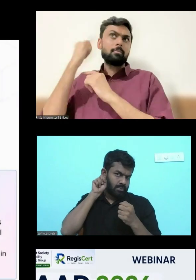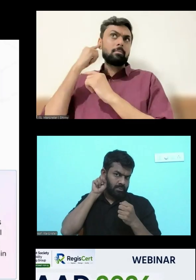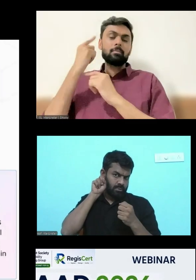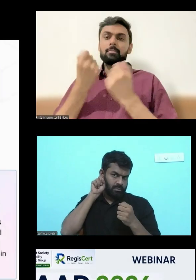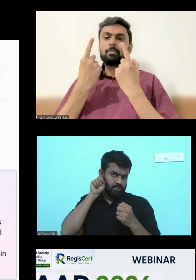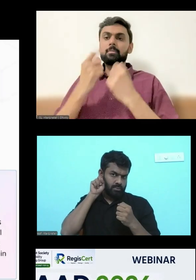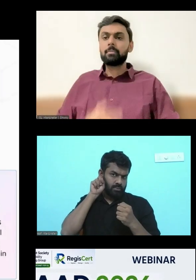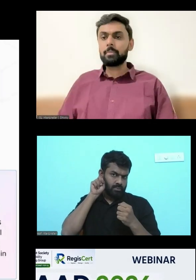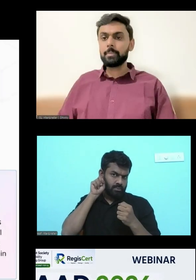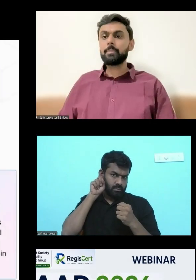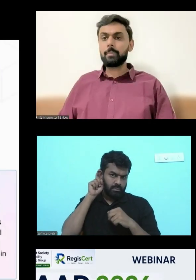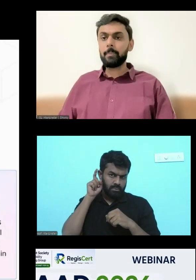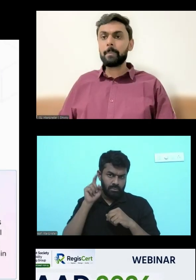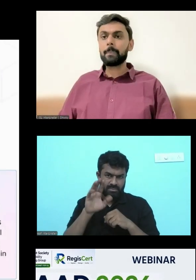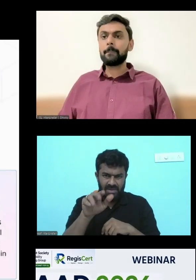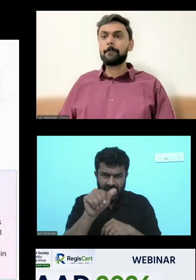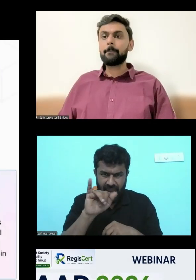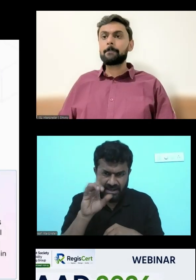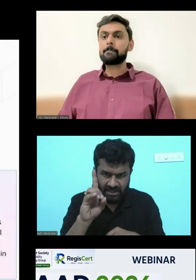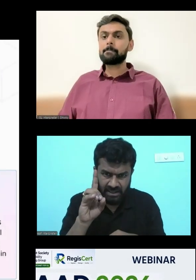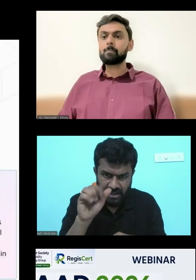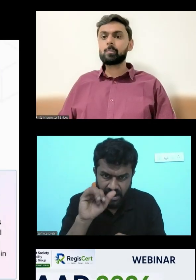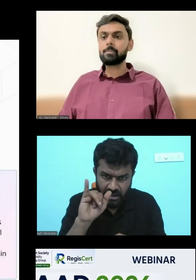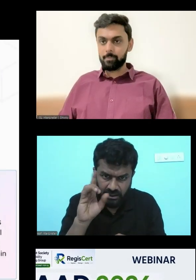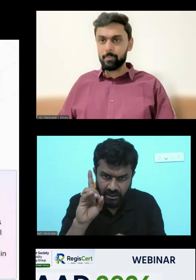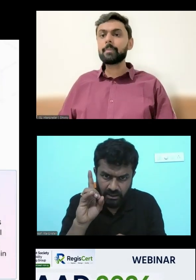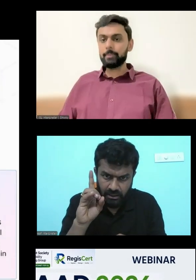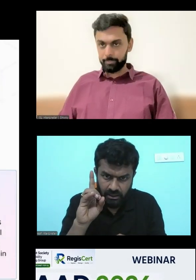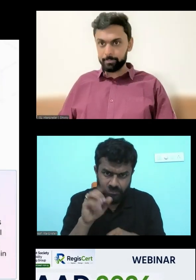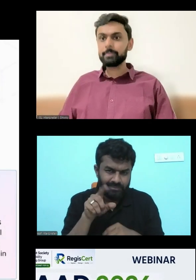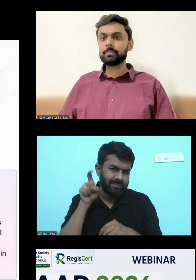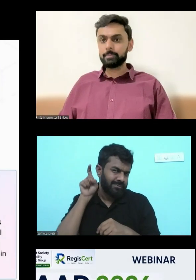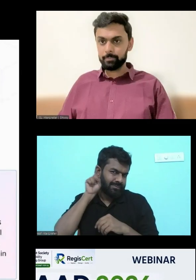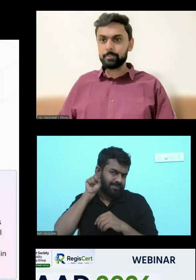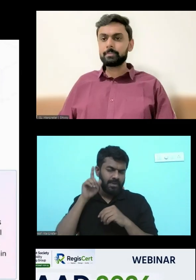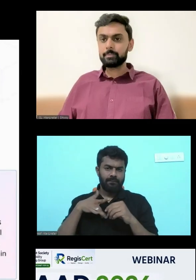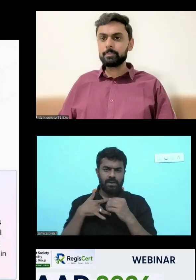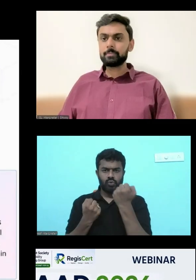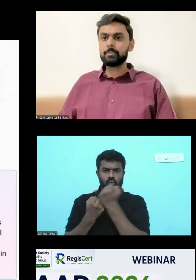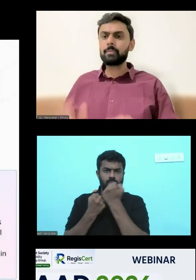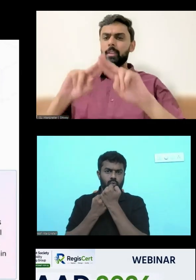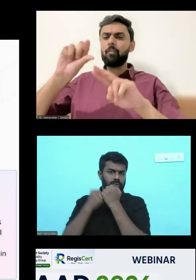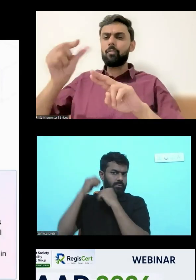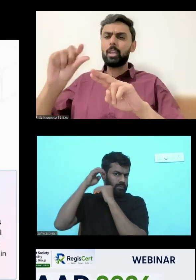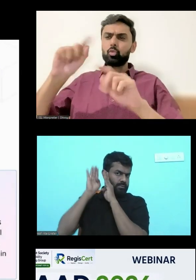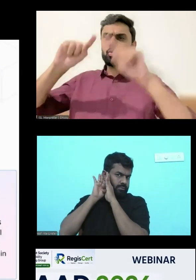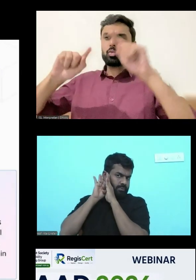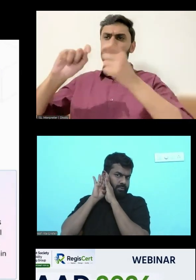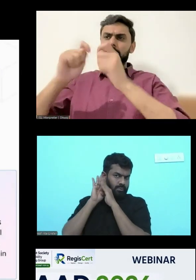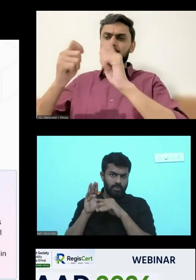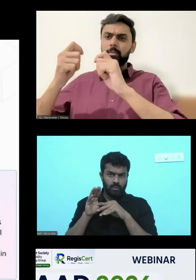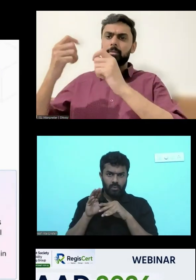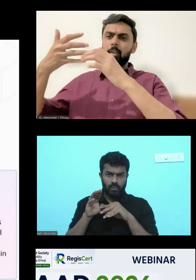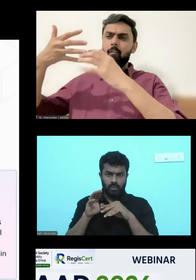And talking about Nepal, it is the country where we cannot access Internet on every region.